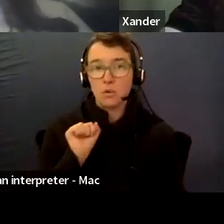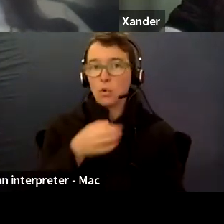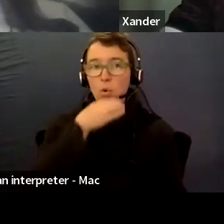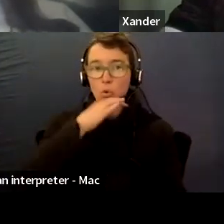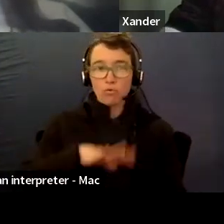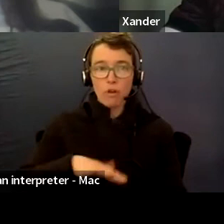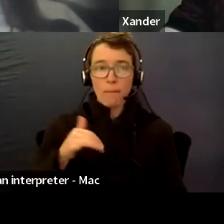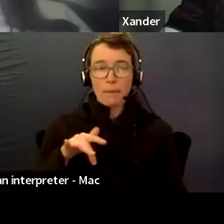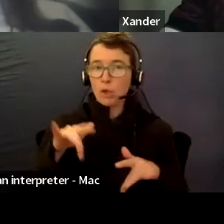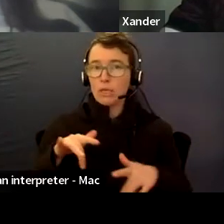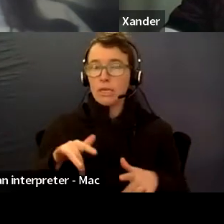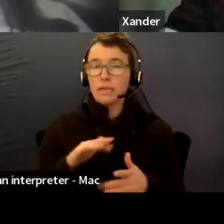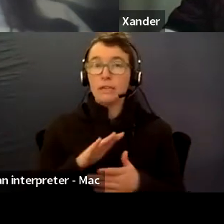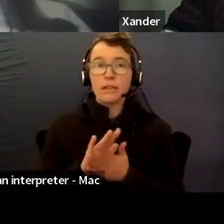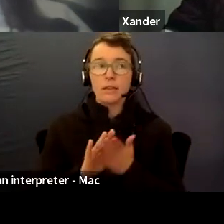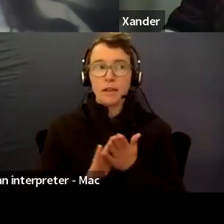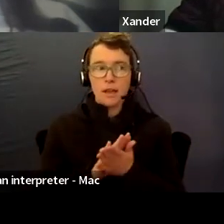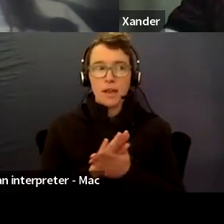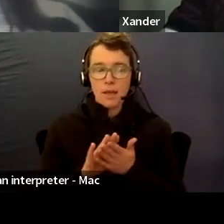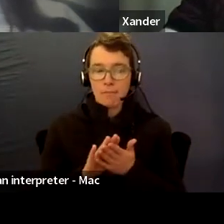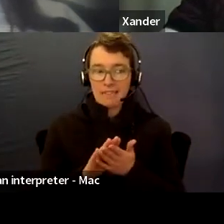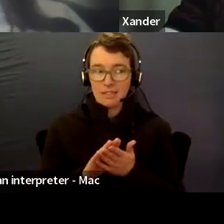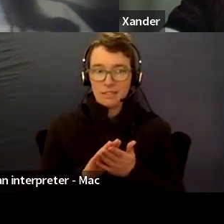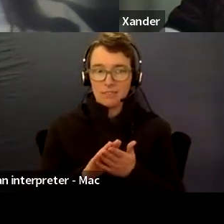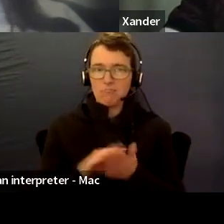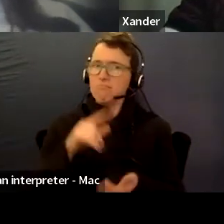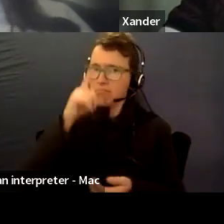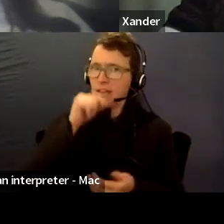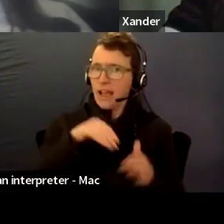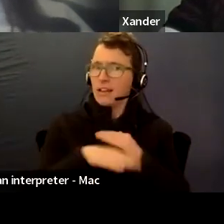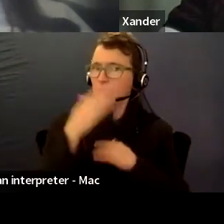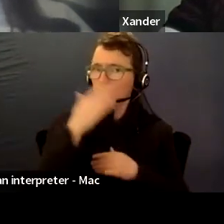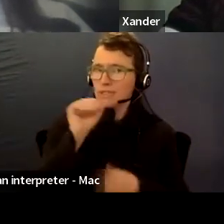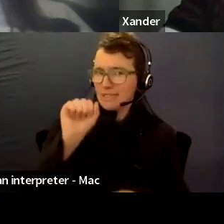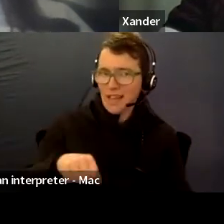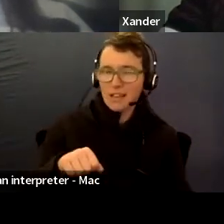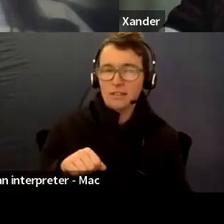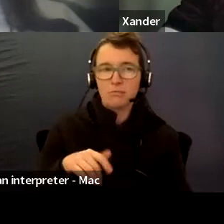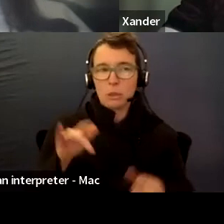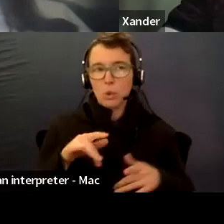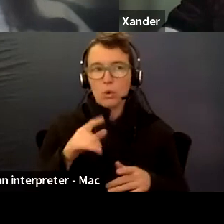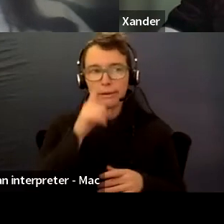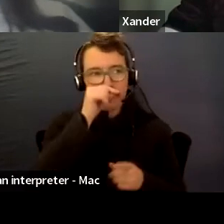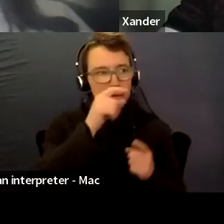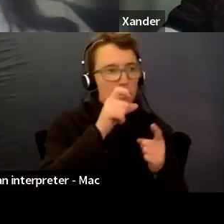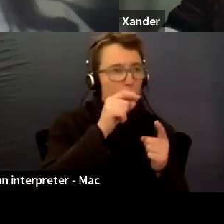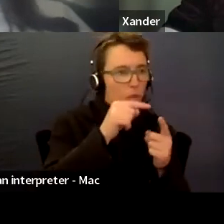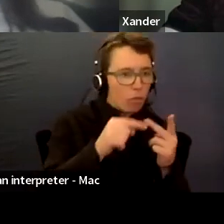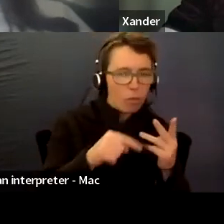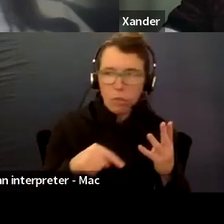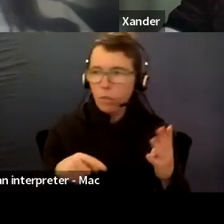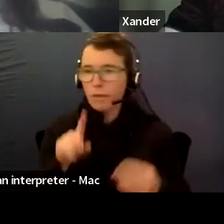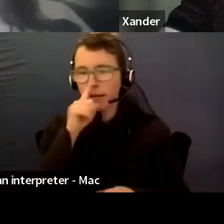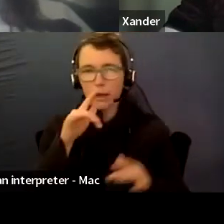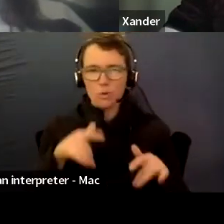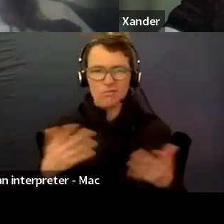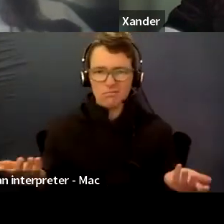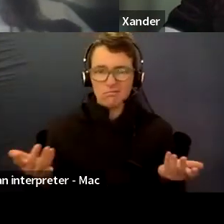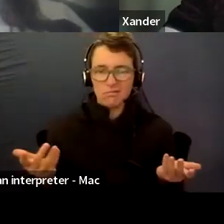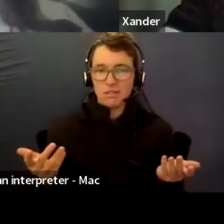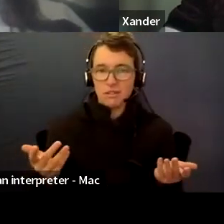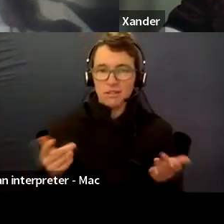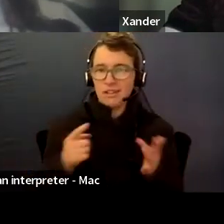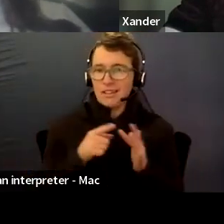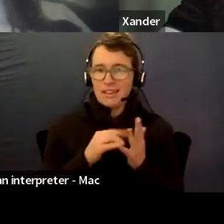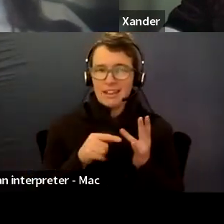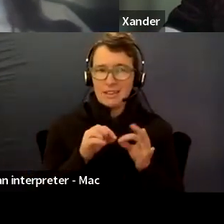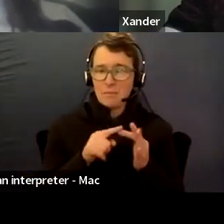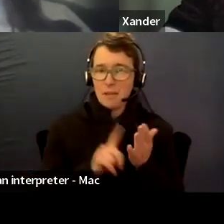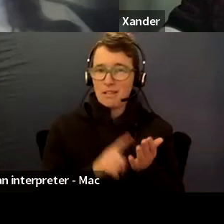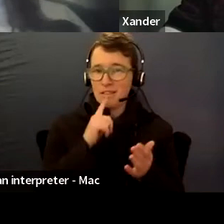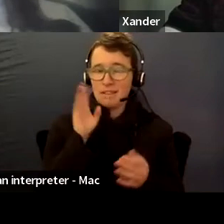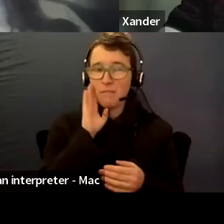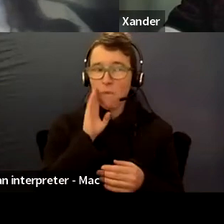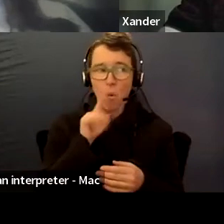That doesn't mean they're not already it just means they're not there. And as Isabel, then it has mentioned you know they haven't didn't take the boxes at that age and neither did I.